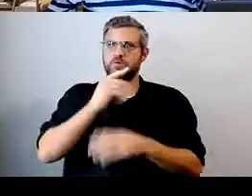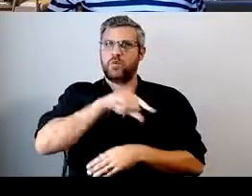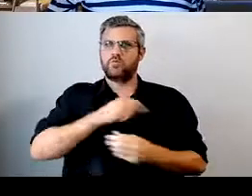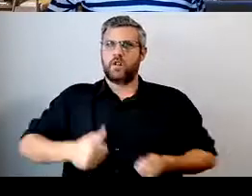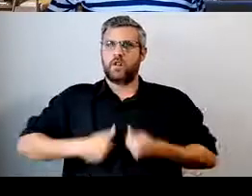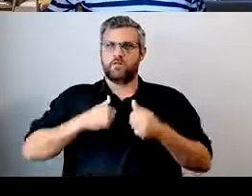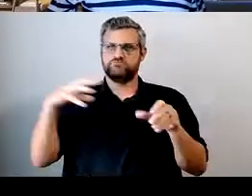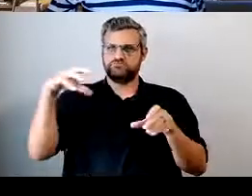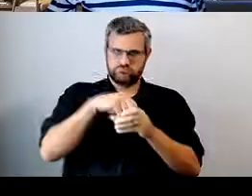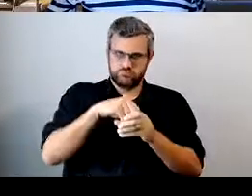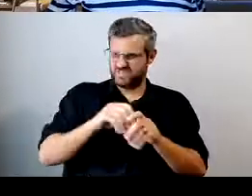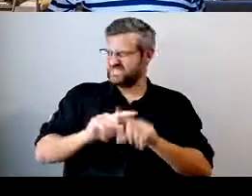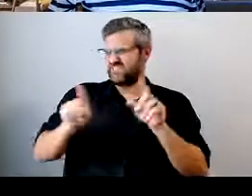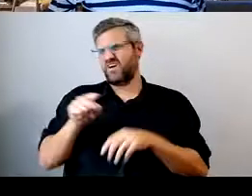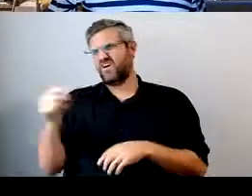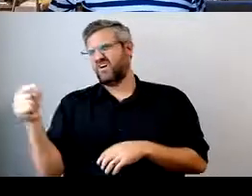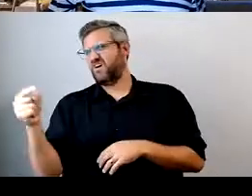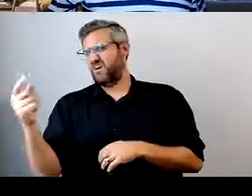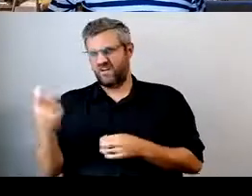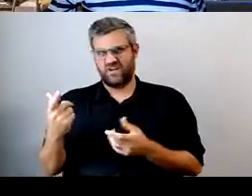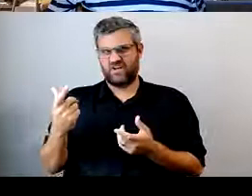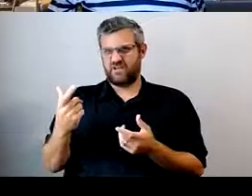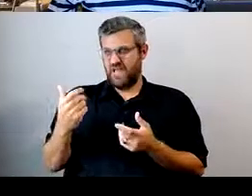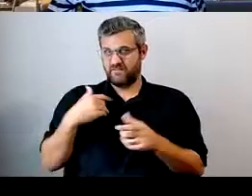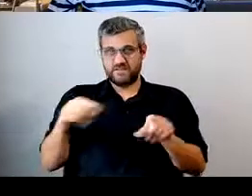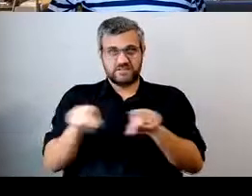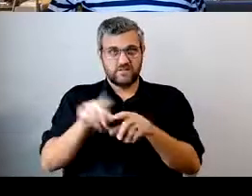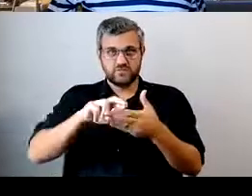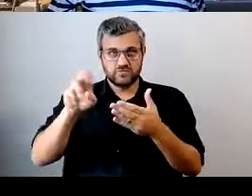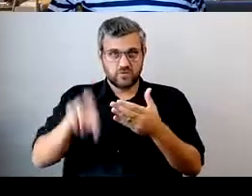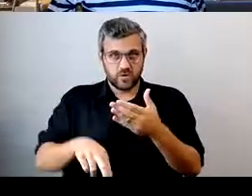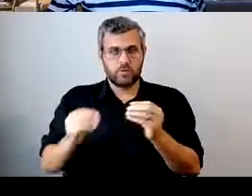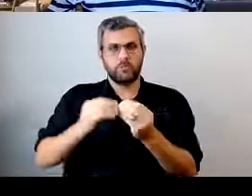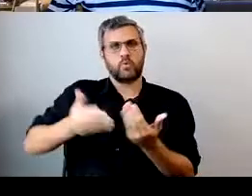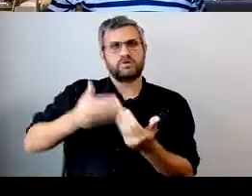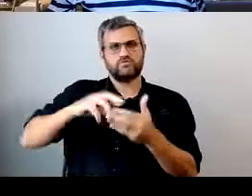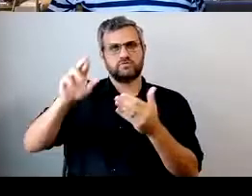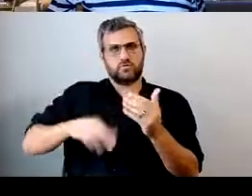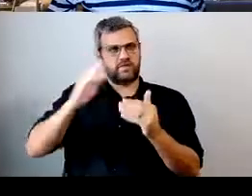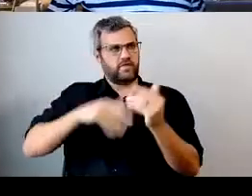you need to do things differently in order to have the same result and an easier result that people who do not have a disability.